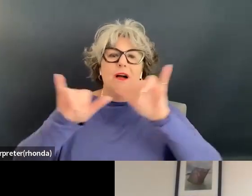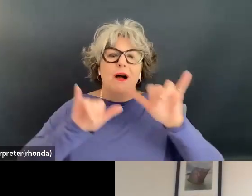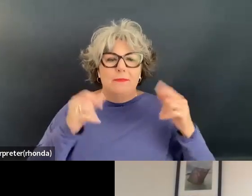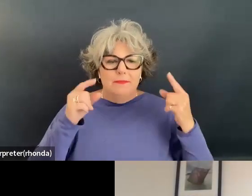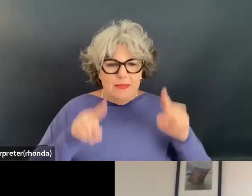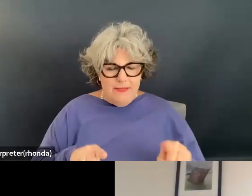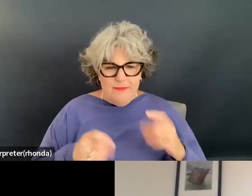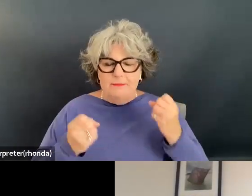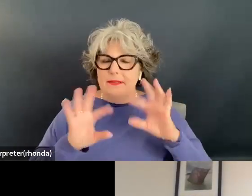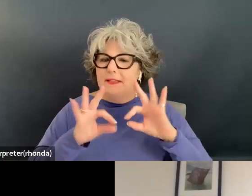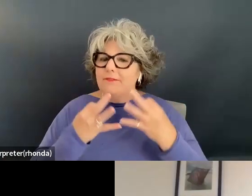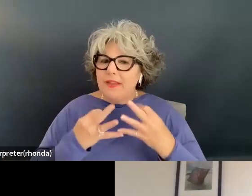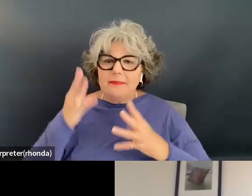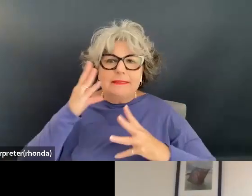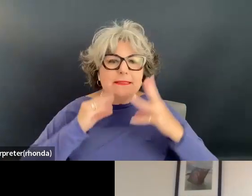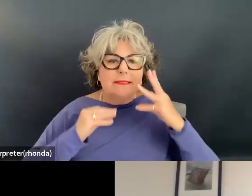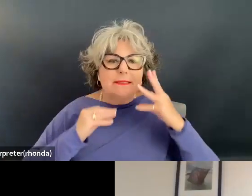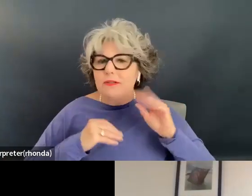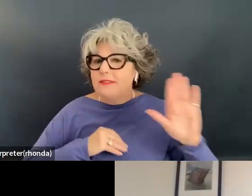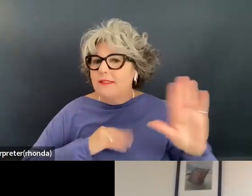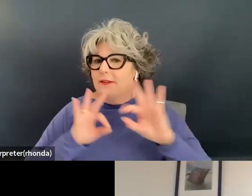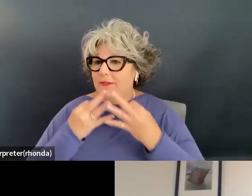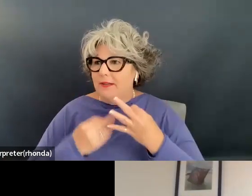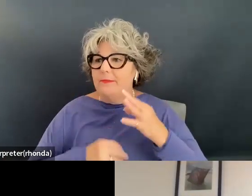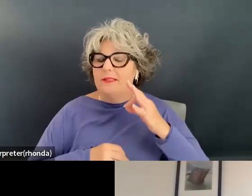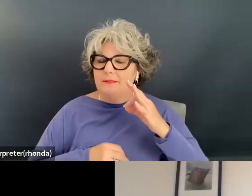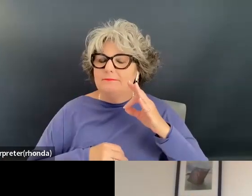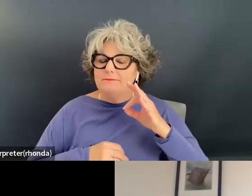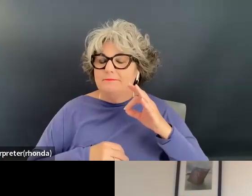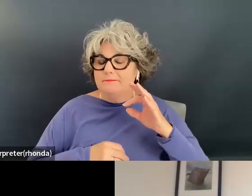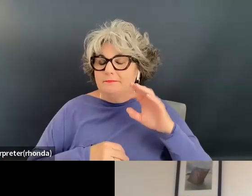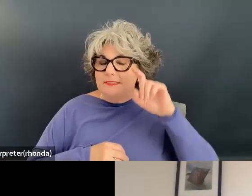And we need to be educated for that, I guess. Yeah. It's great to hear though,